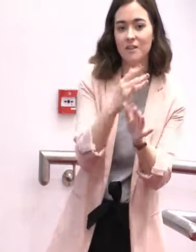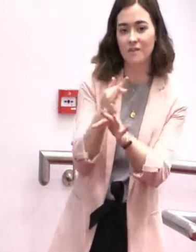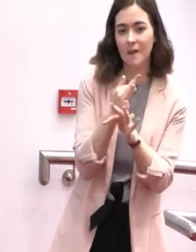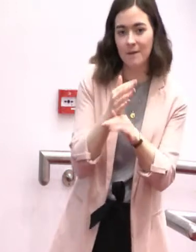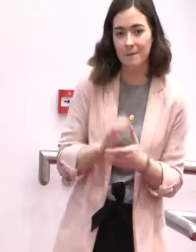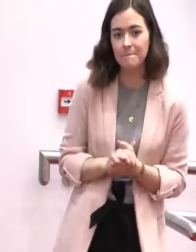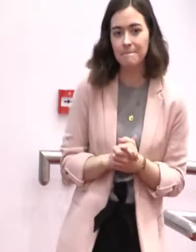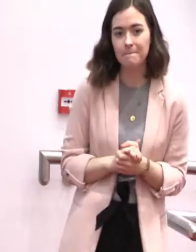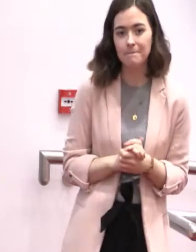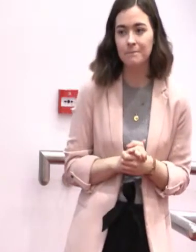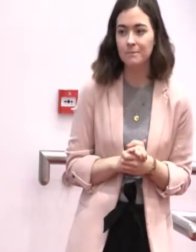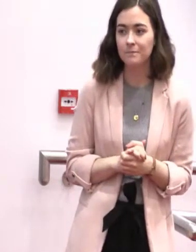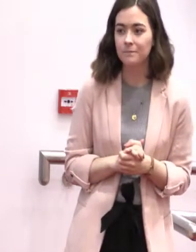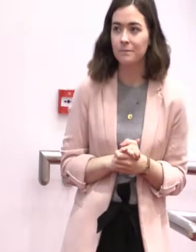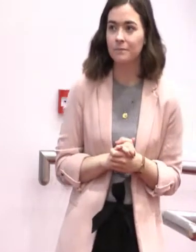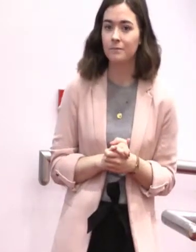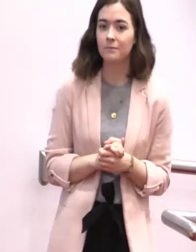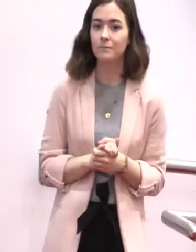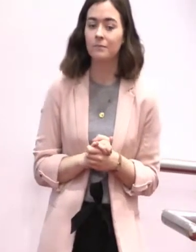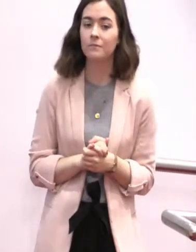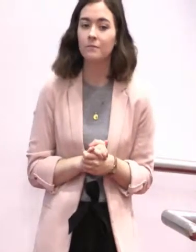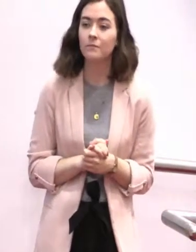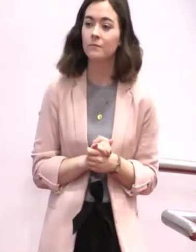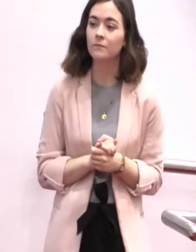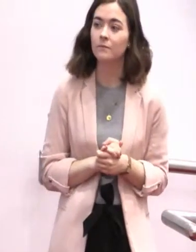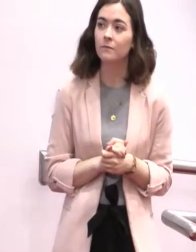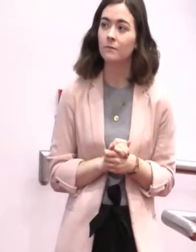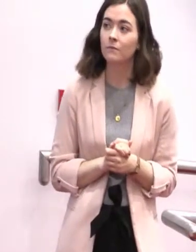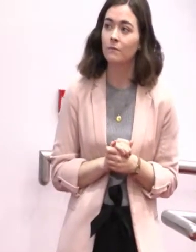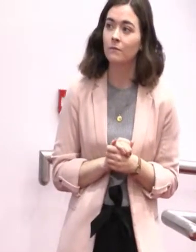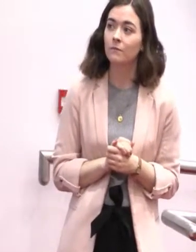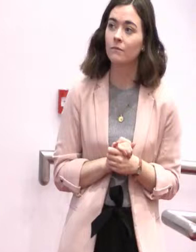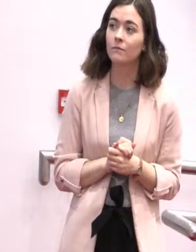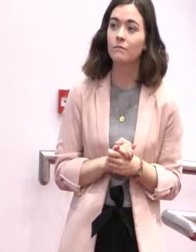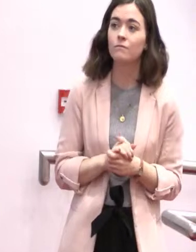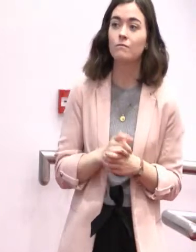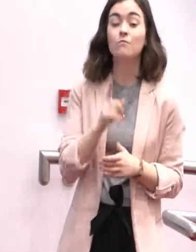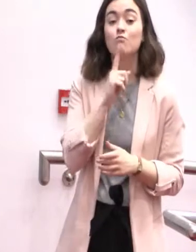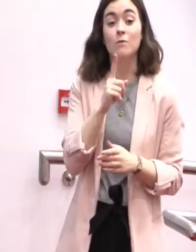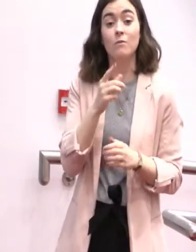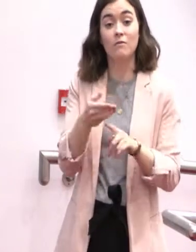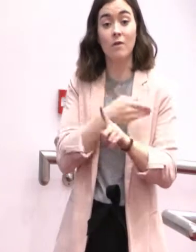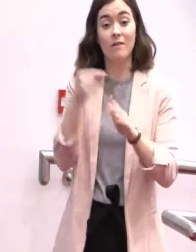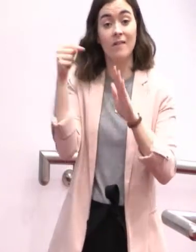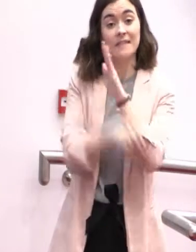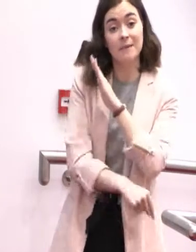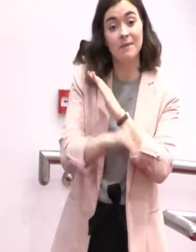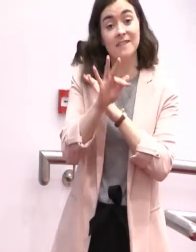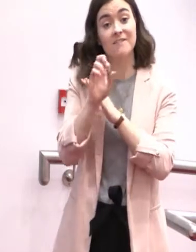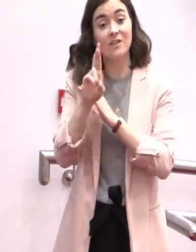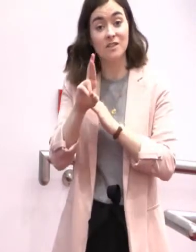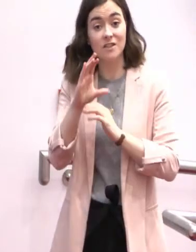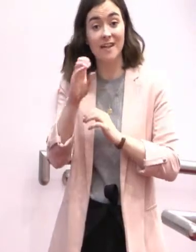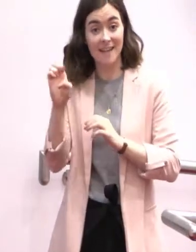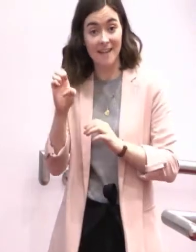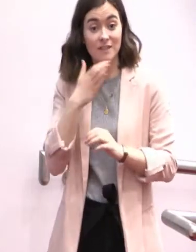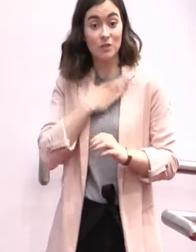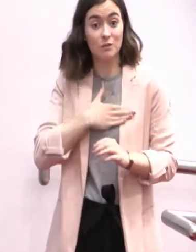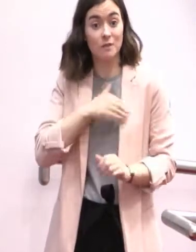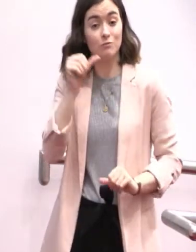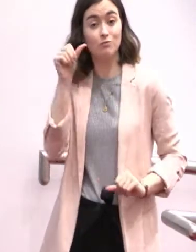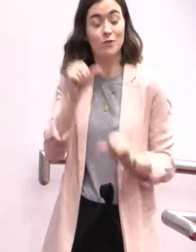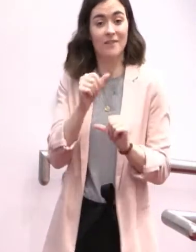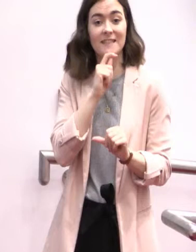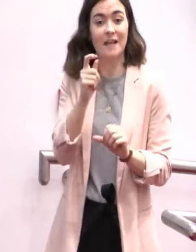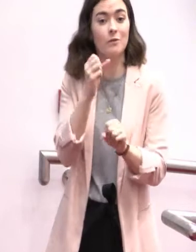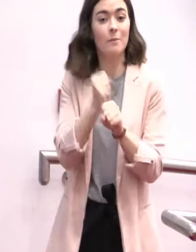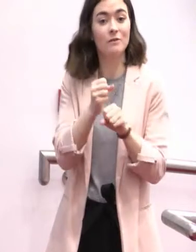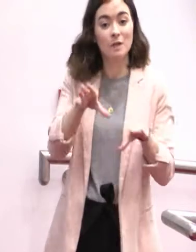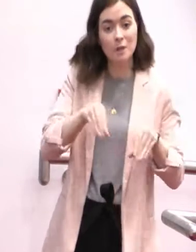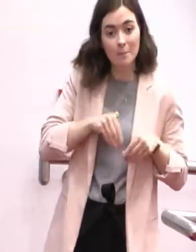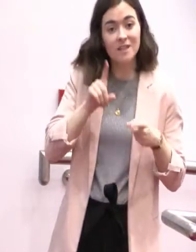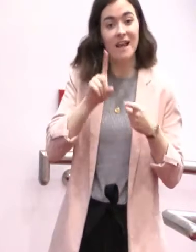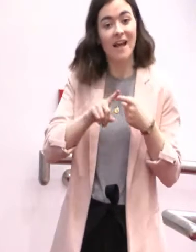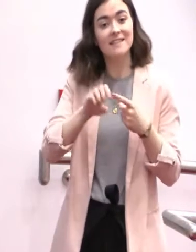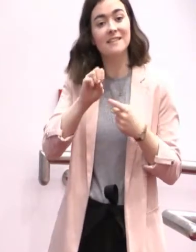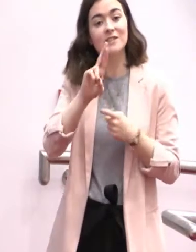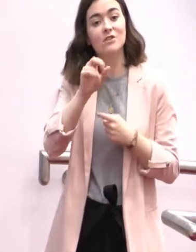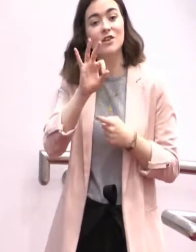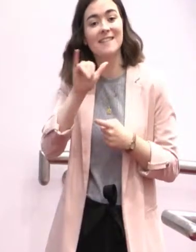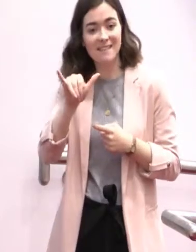Before I go on to the first case, I want to briefly tell you about adoption and maybe